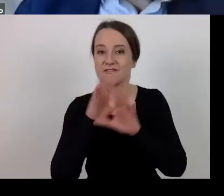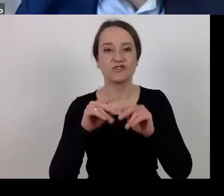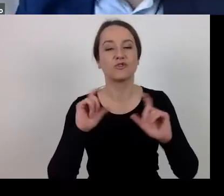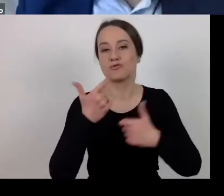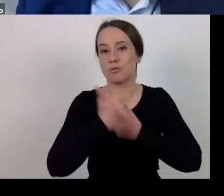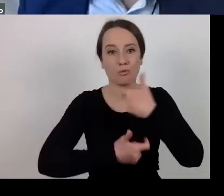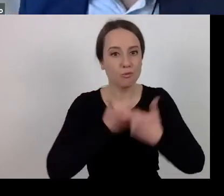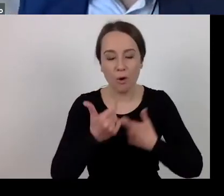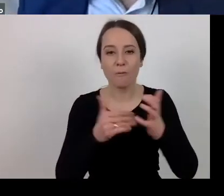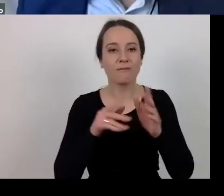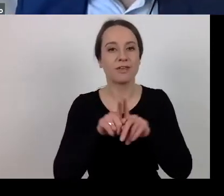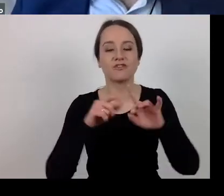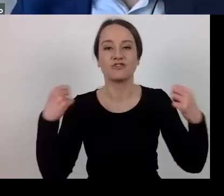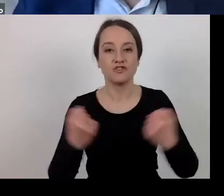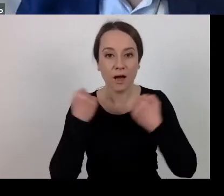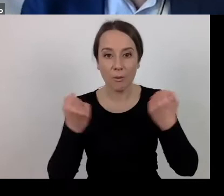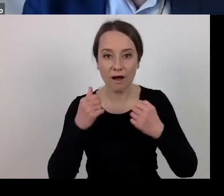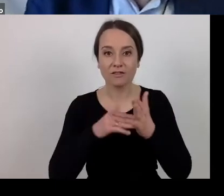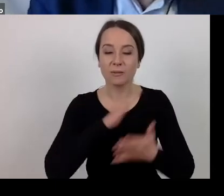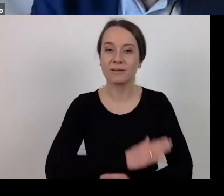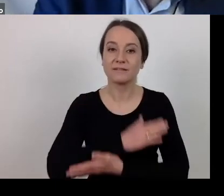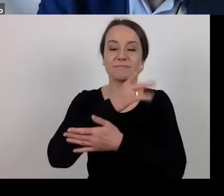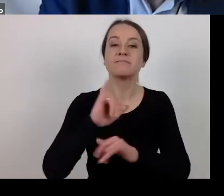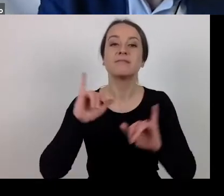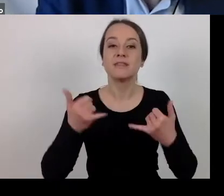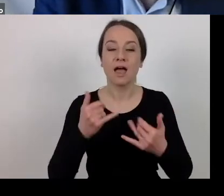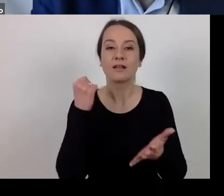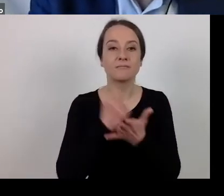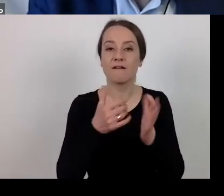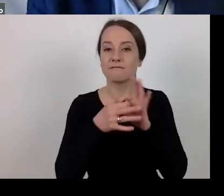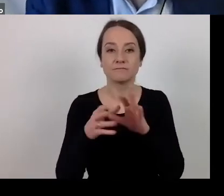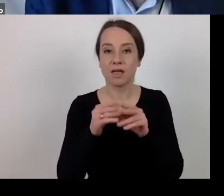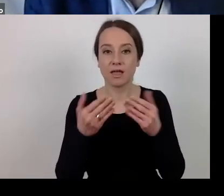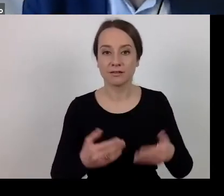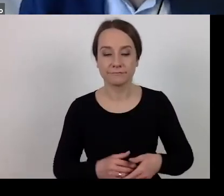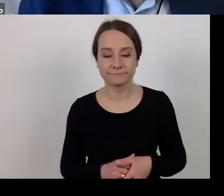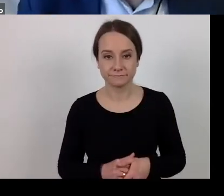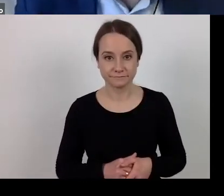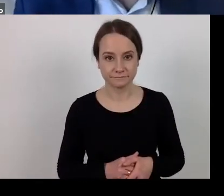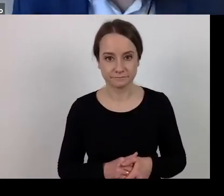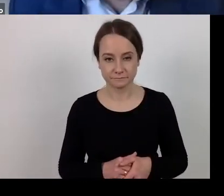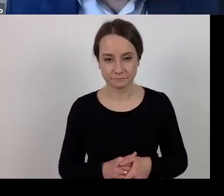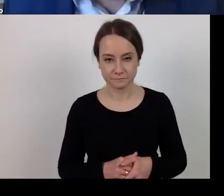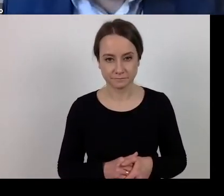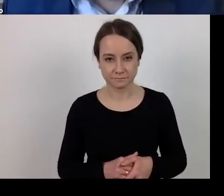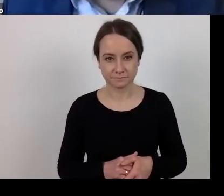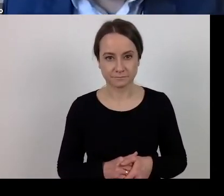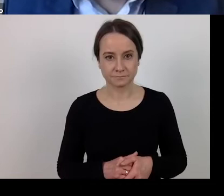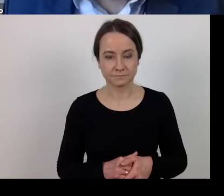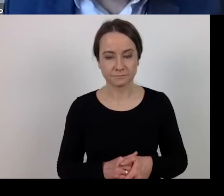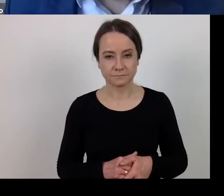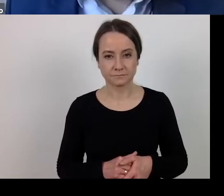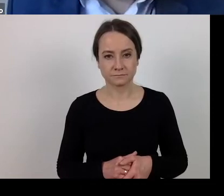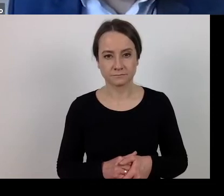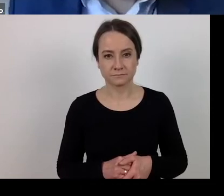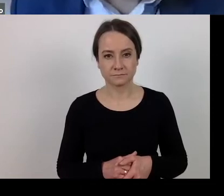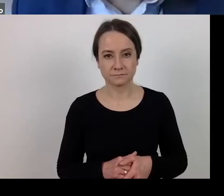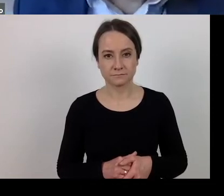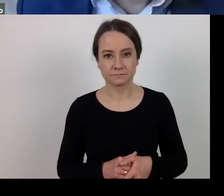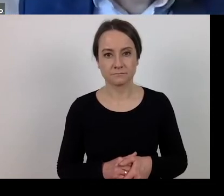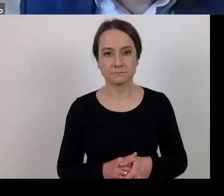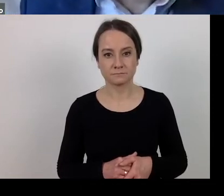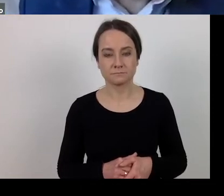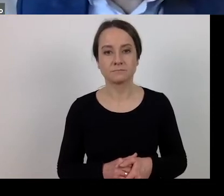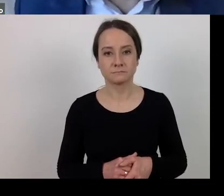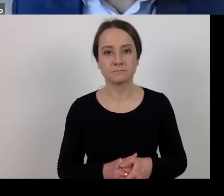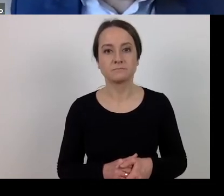contact in writing with the authority.